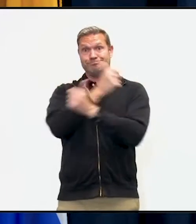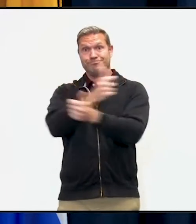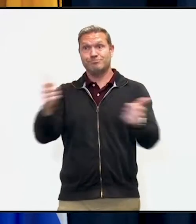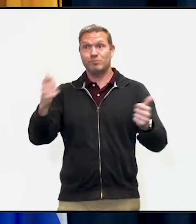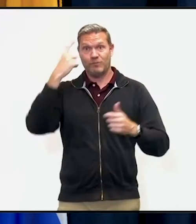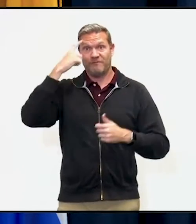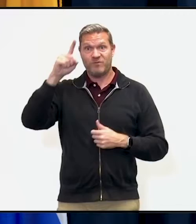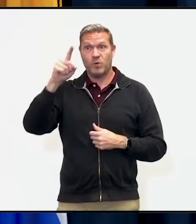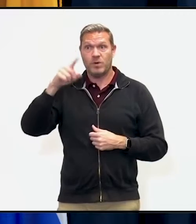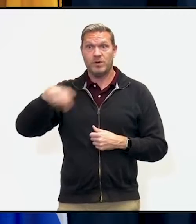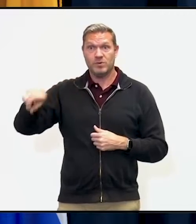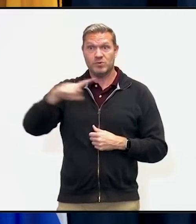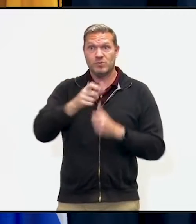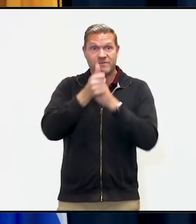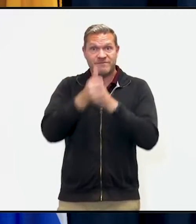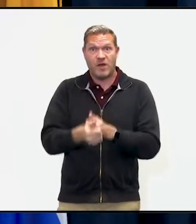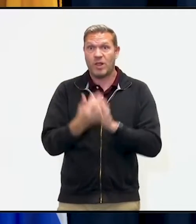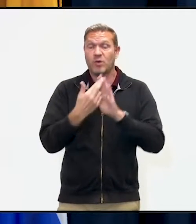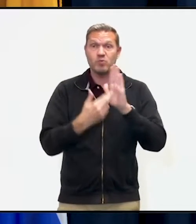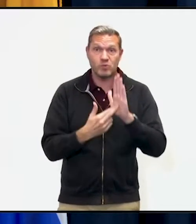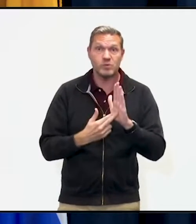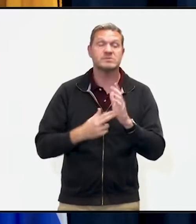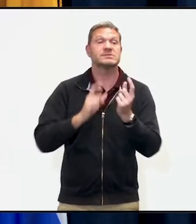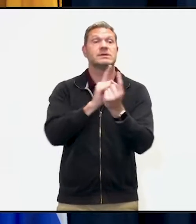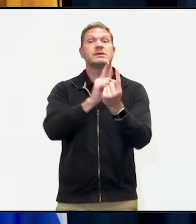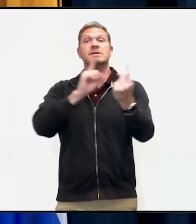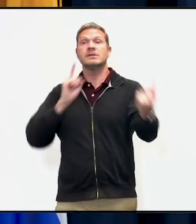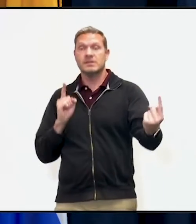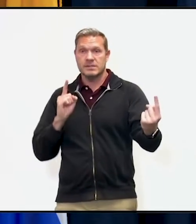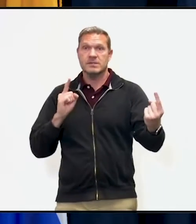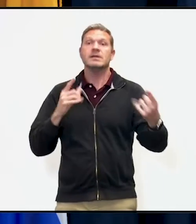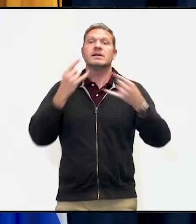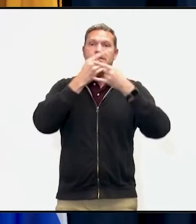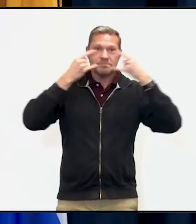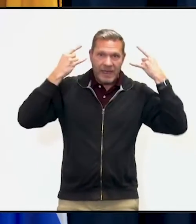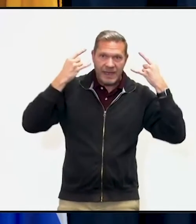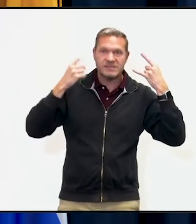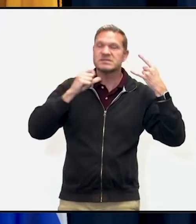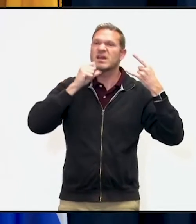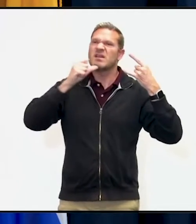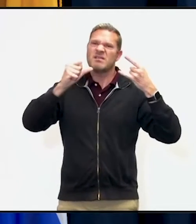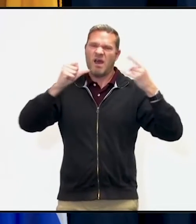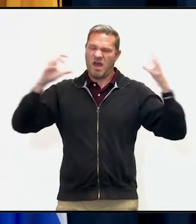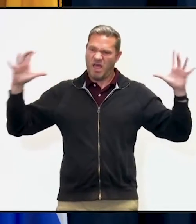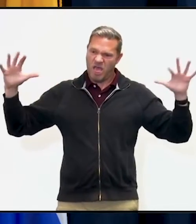physically distancing, not doing mass gatherings, in order for our orange tier opening to be